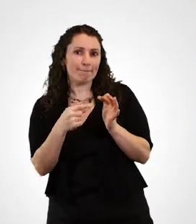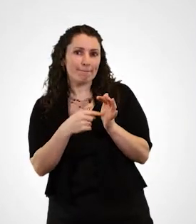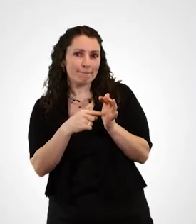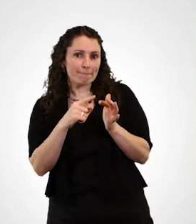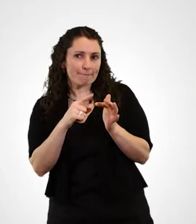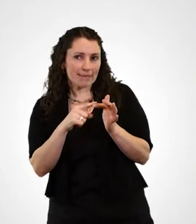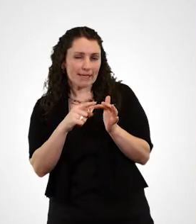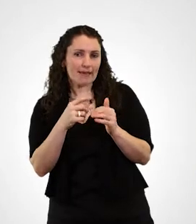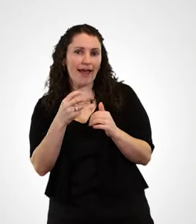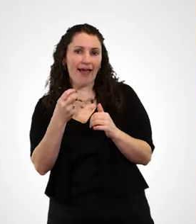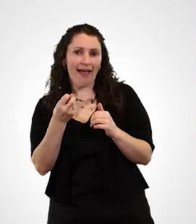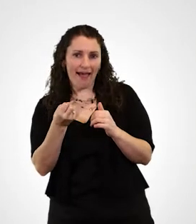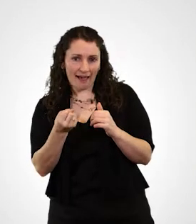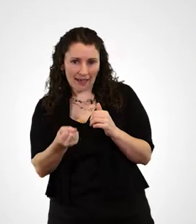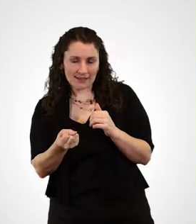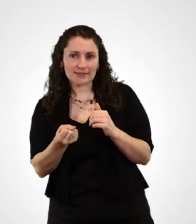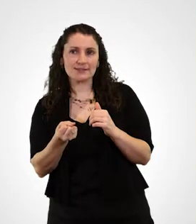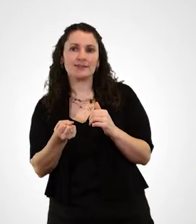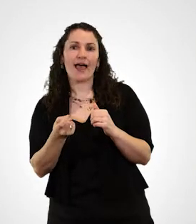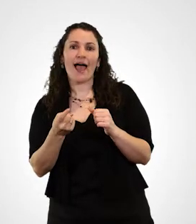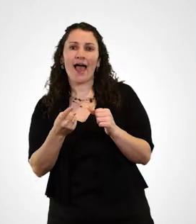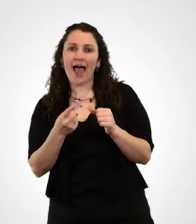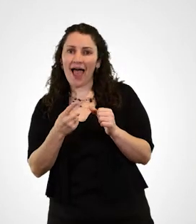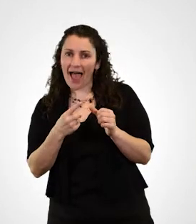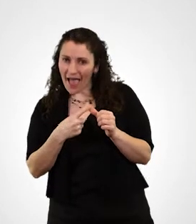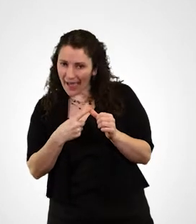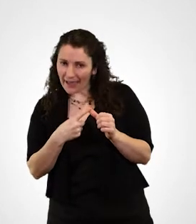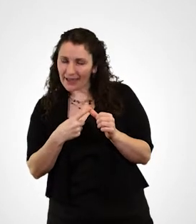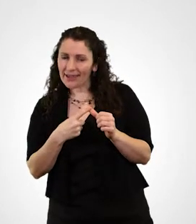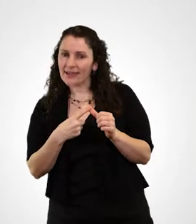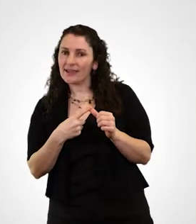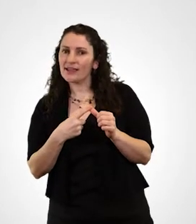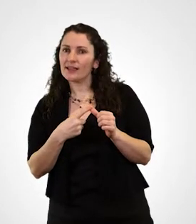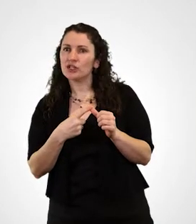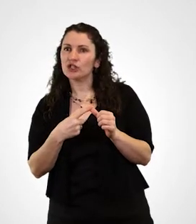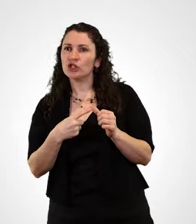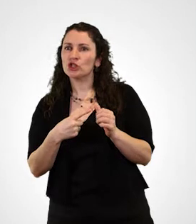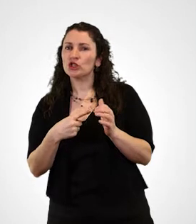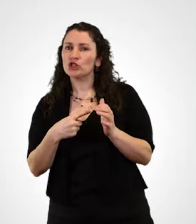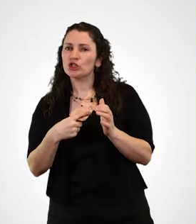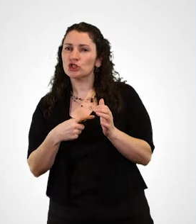Wait, listen. T-I, tie.